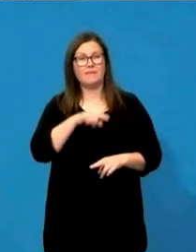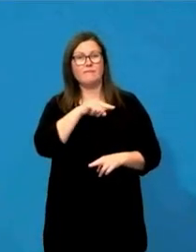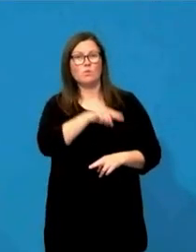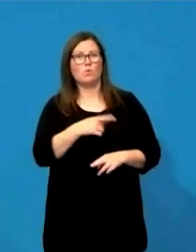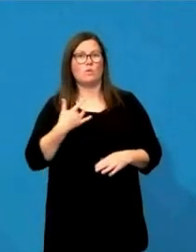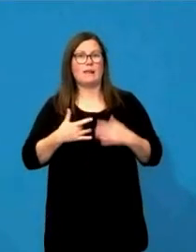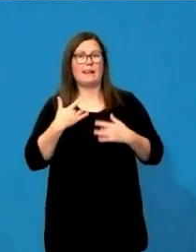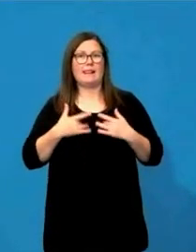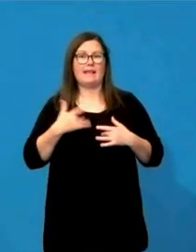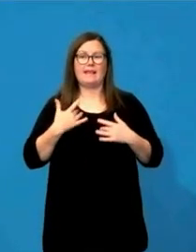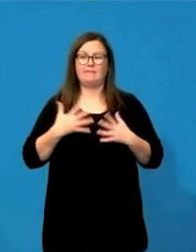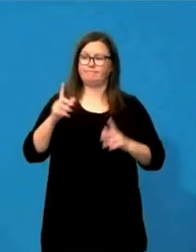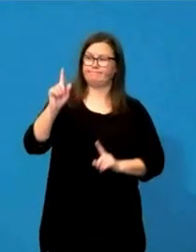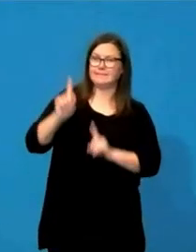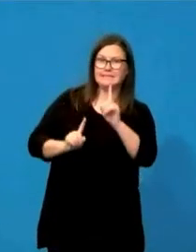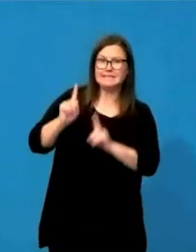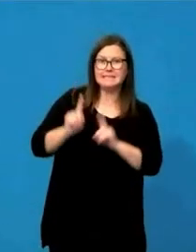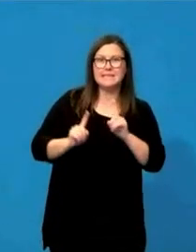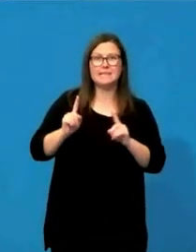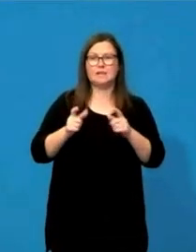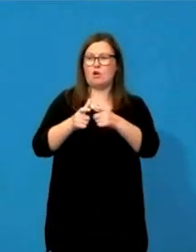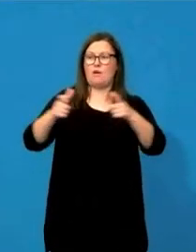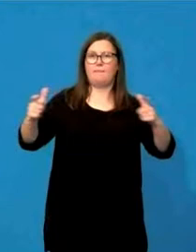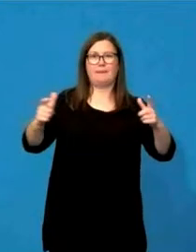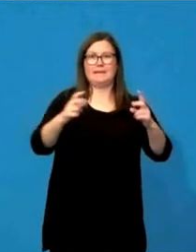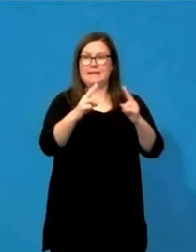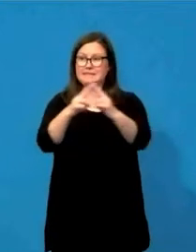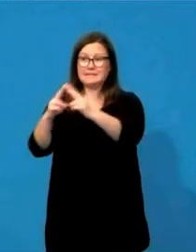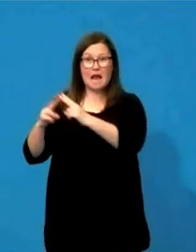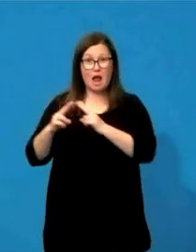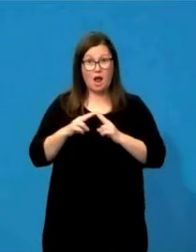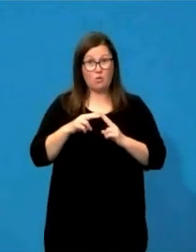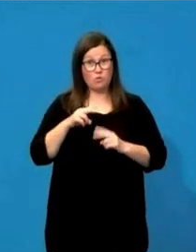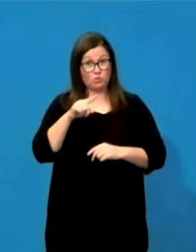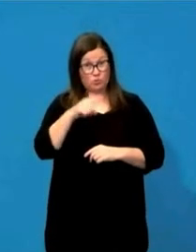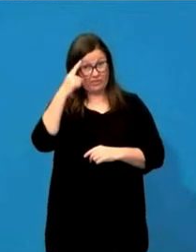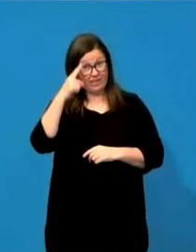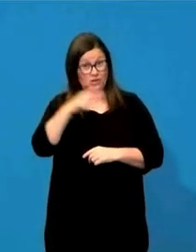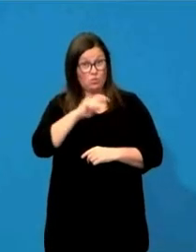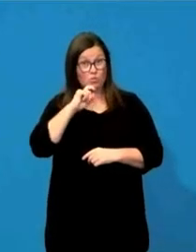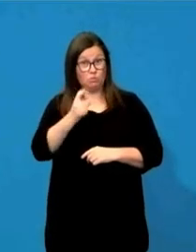opposed to in Fitzroy Crossing? Do you think that other communities in larger towns are treated differently?